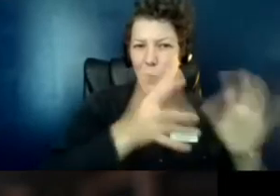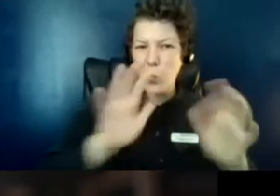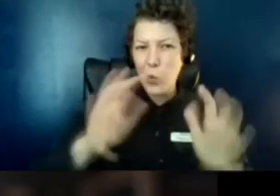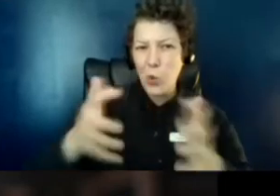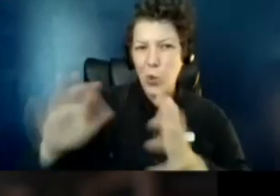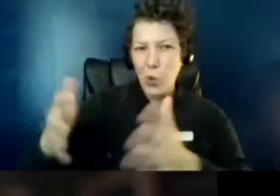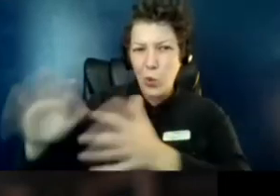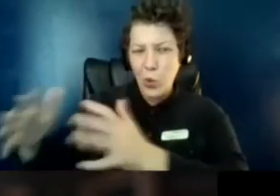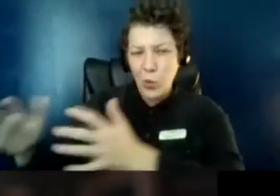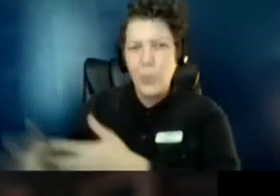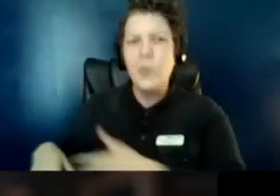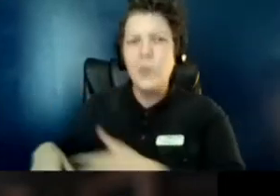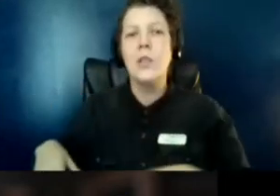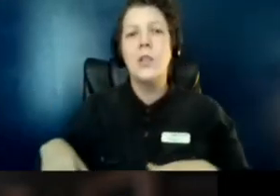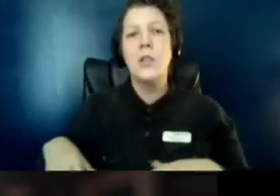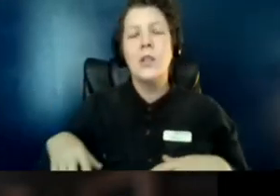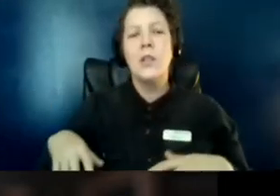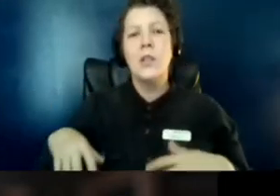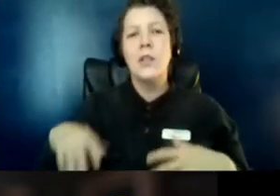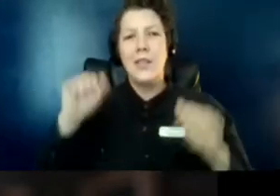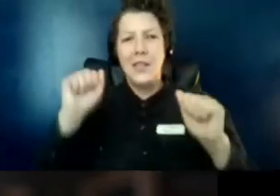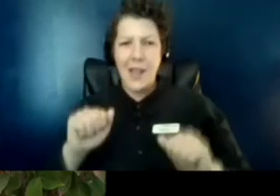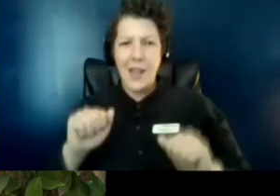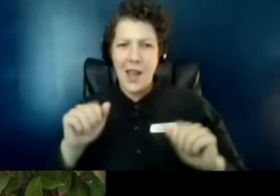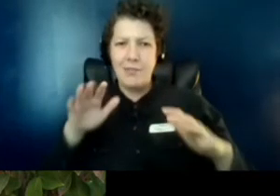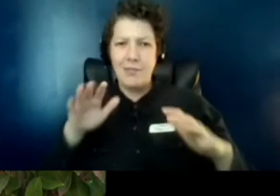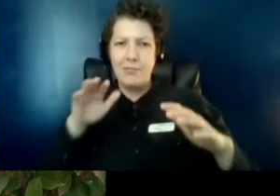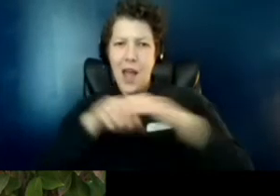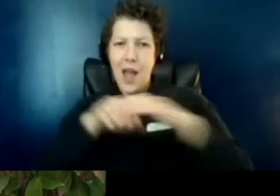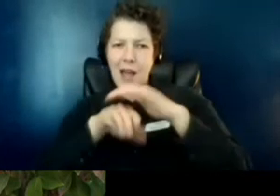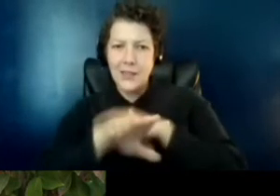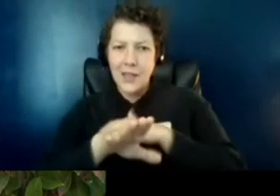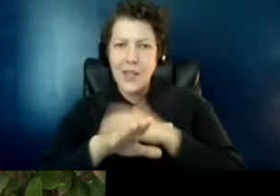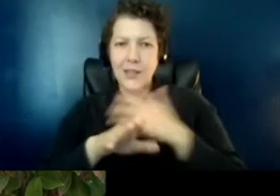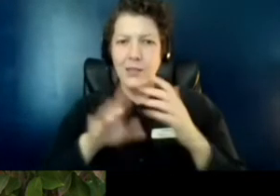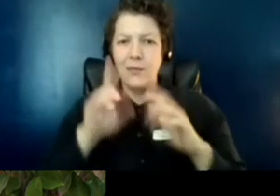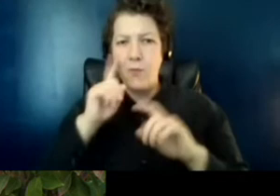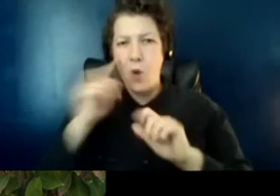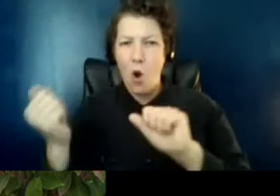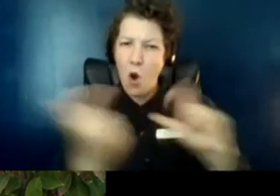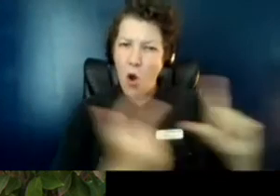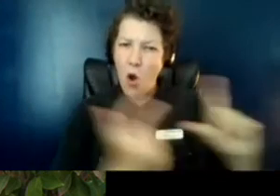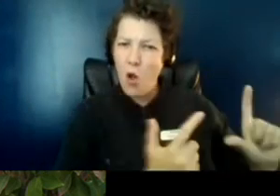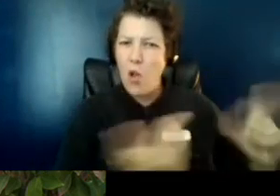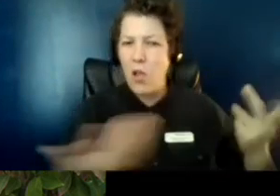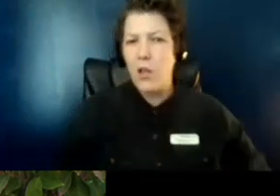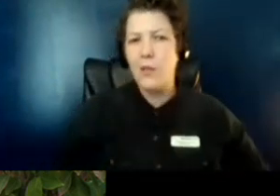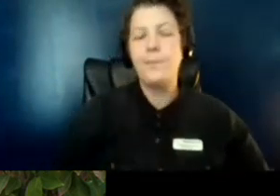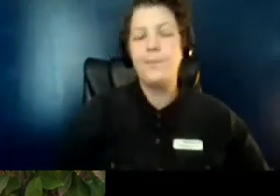that we design, we can be much better at it. >> I love what you said. I'm in marketing